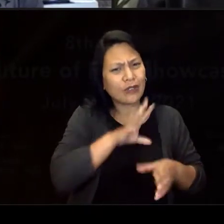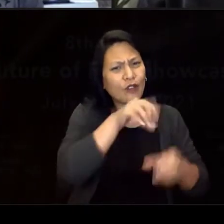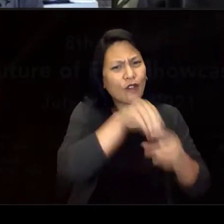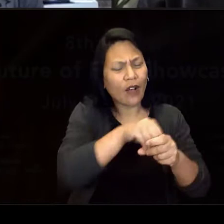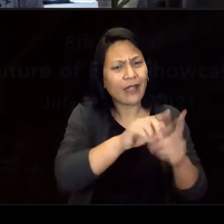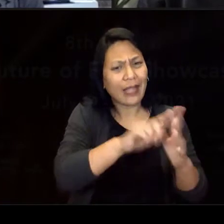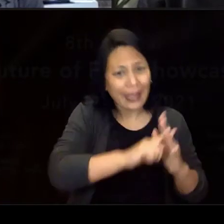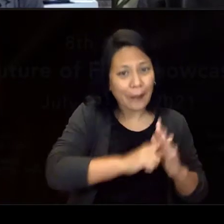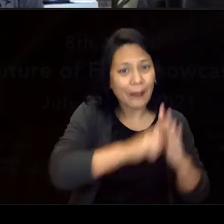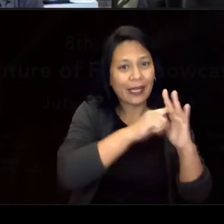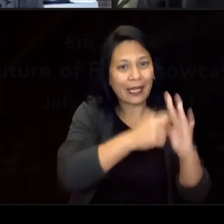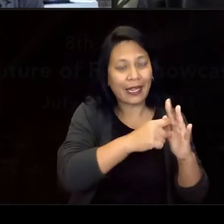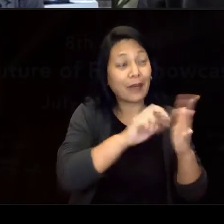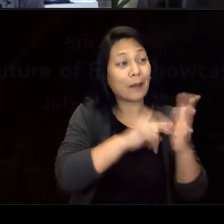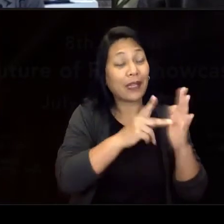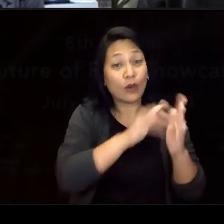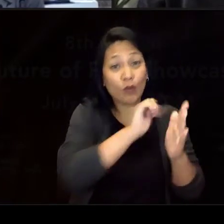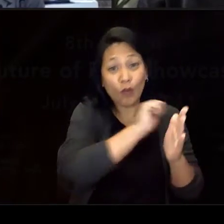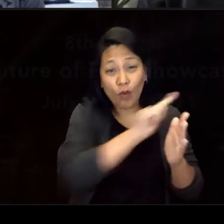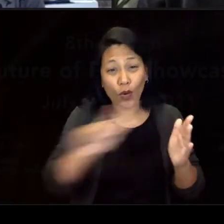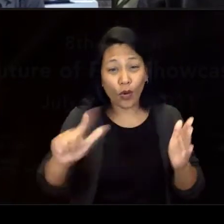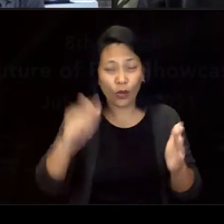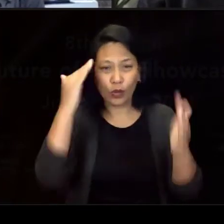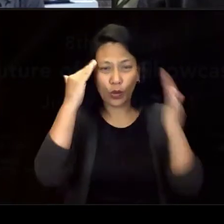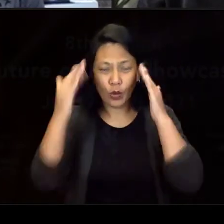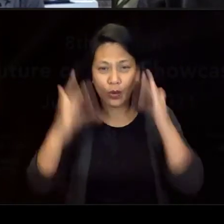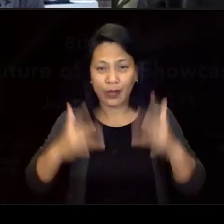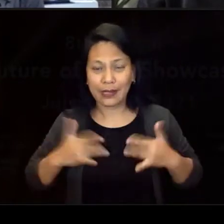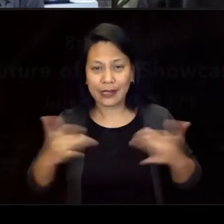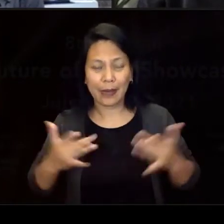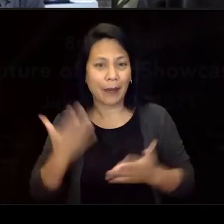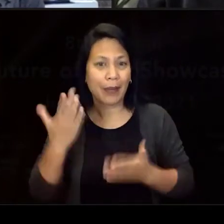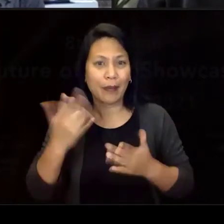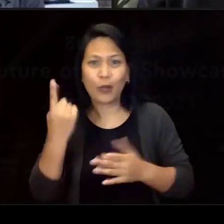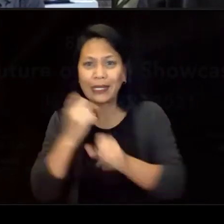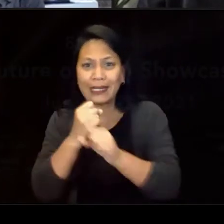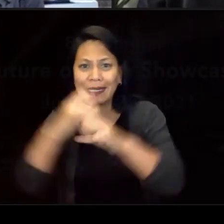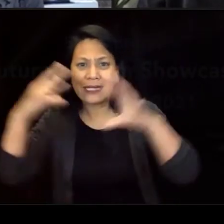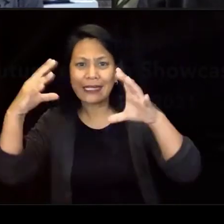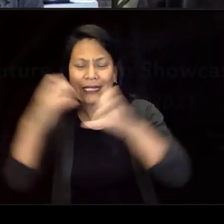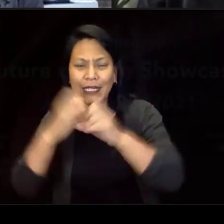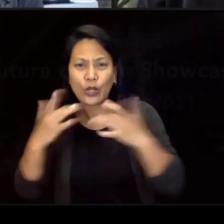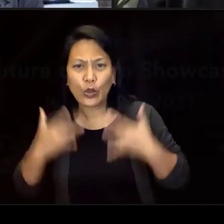privy to all the information like you will be asked to be nude here, or there will be a simulated sex or there